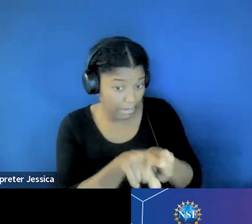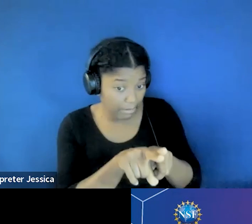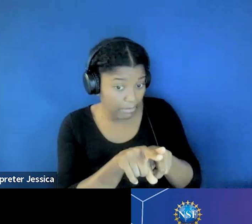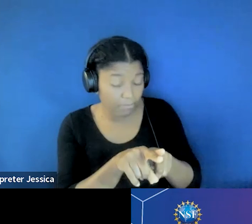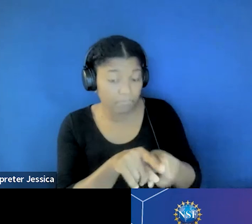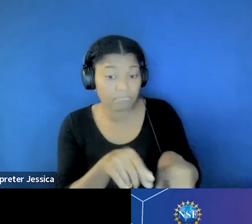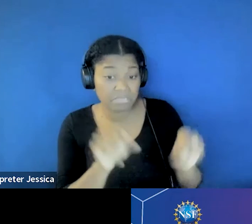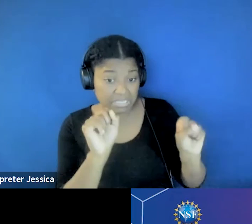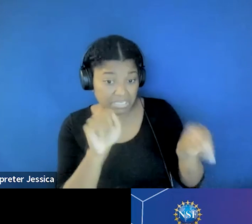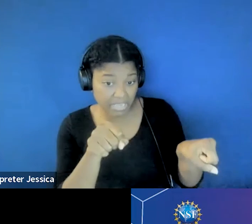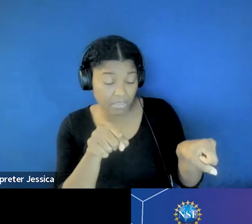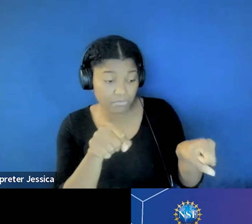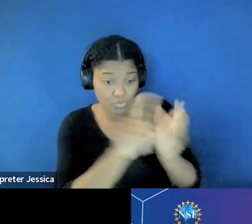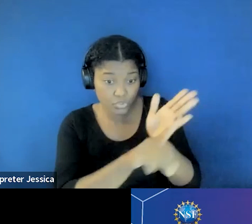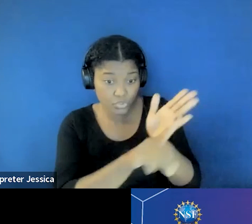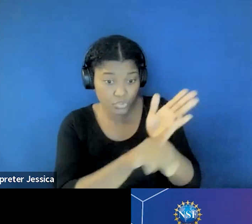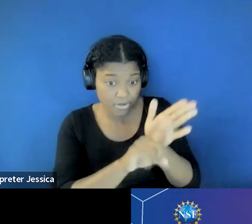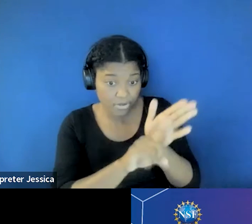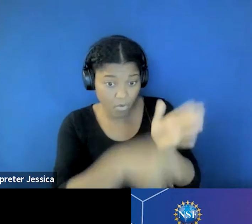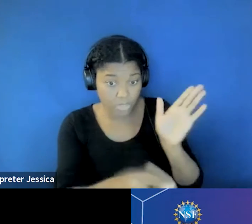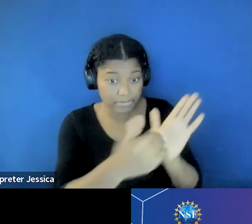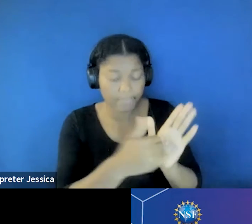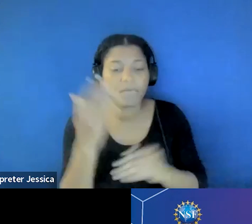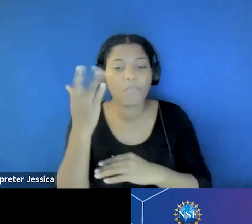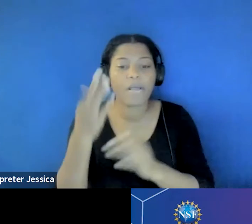Realize that the review process takes about six months to,